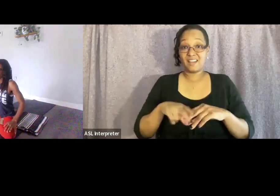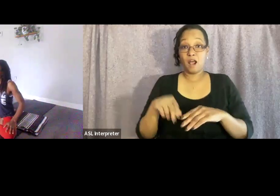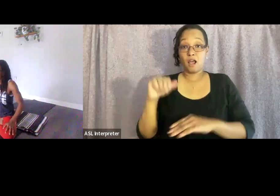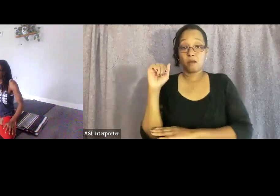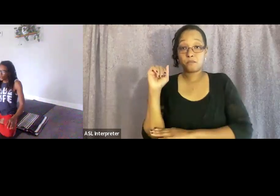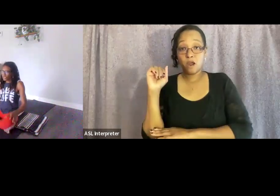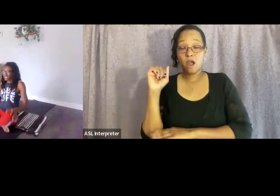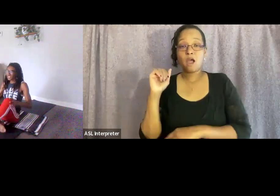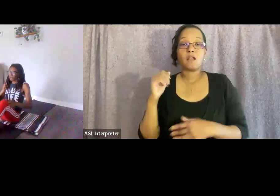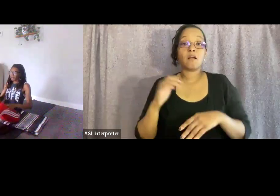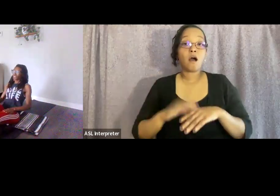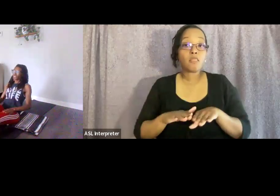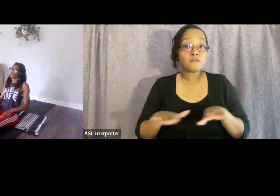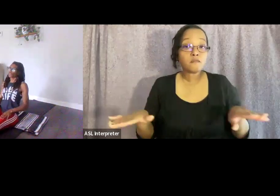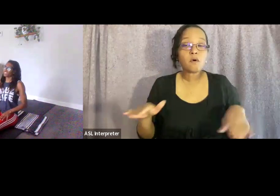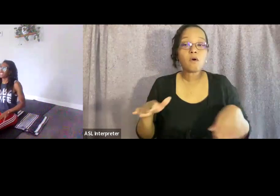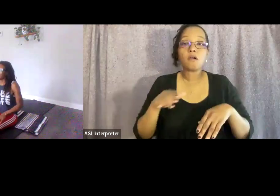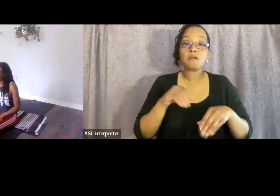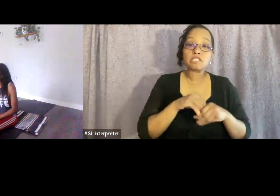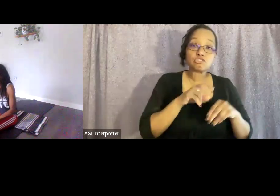you can fold your belly over your legs.